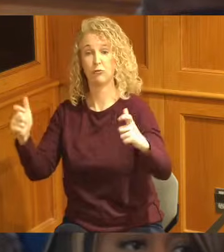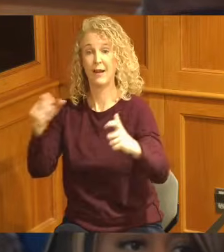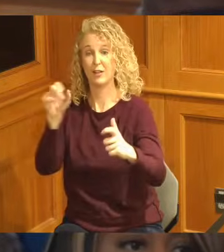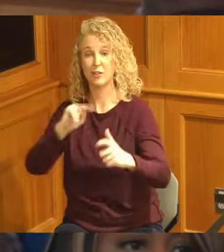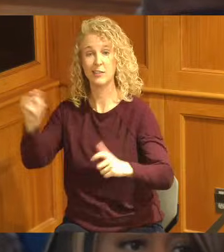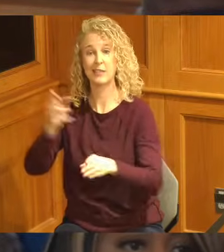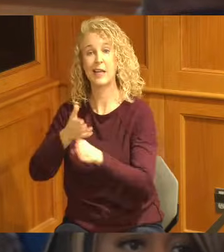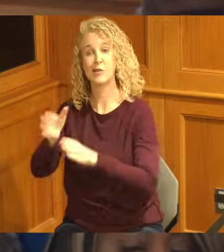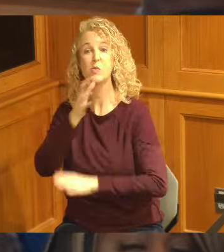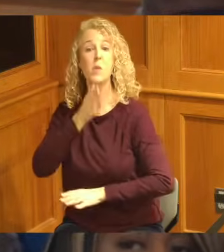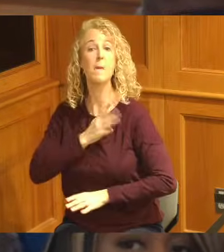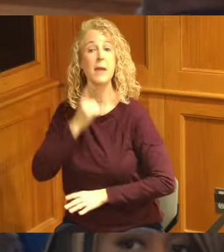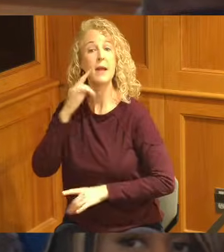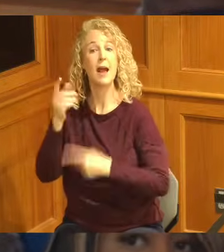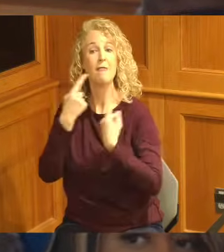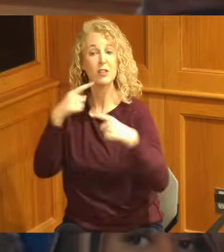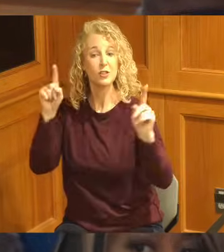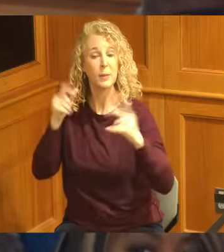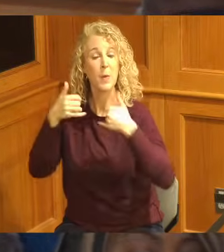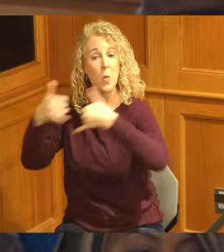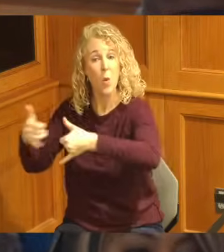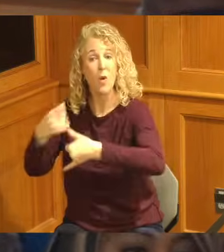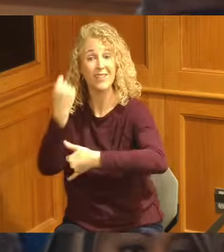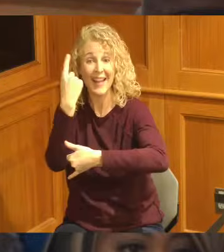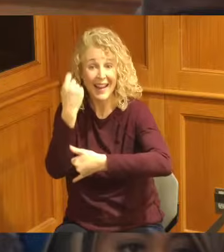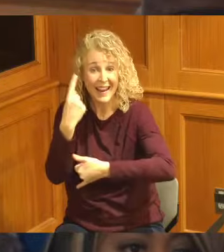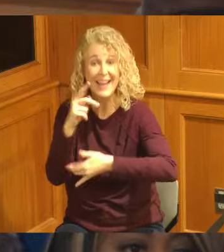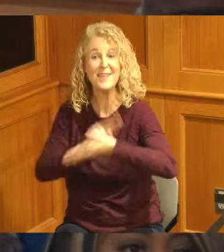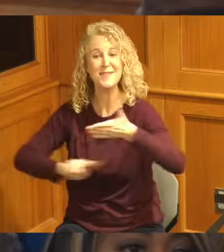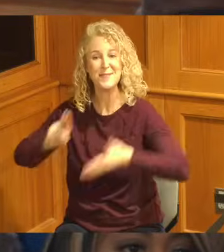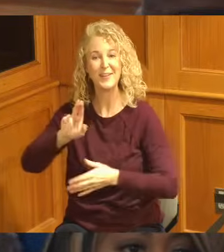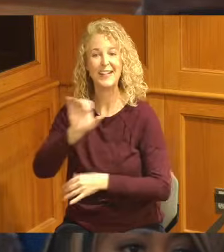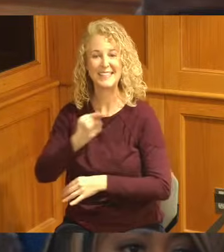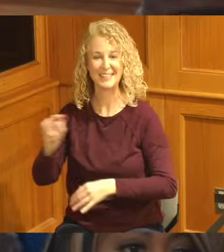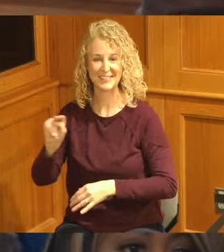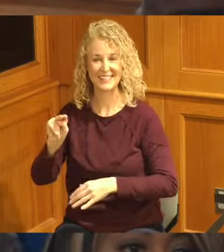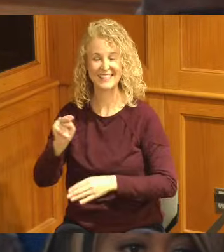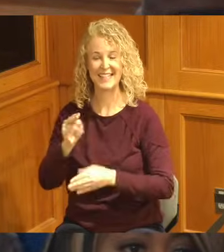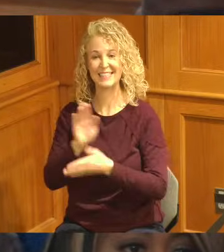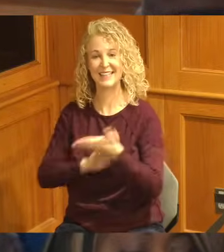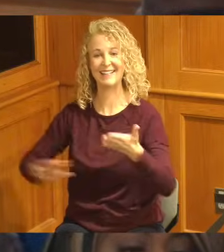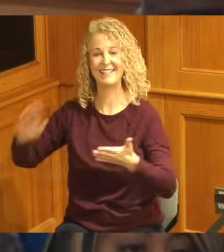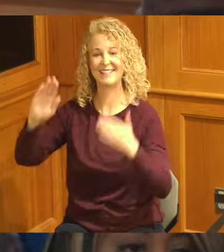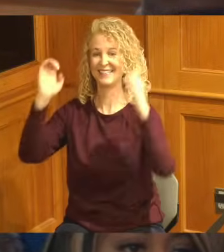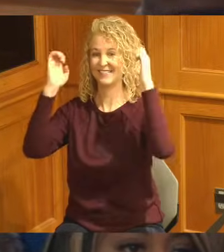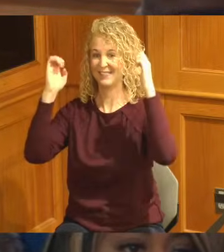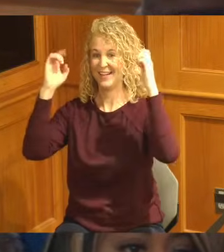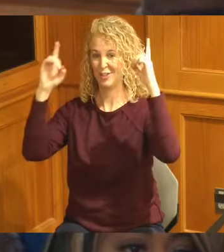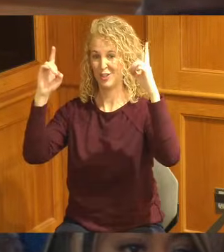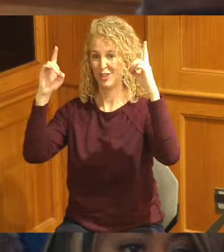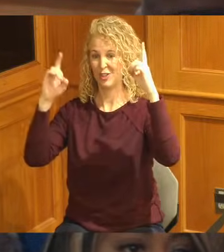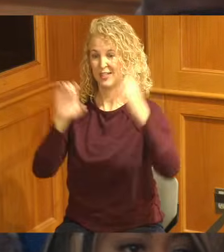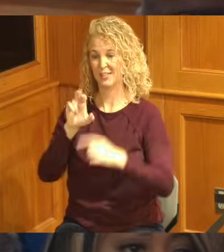Women of Achievement Award, and the University of Cincinnati College of Education, Criminal Justice,